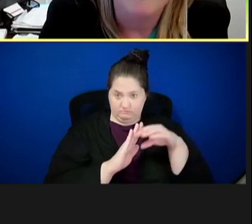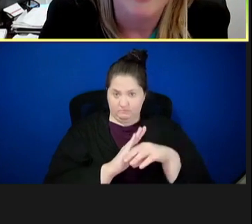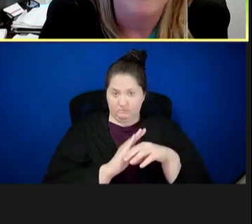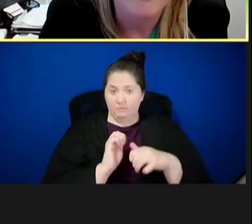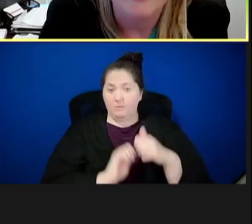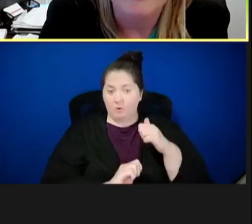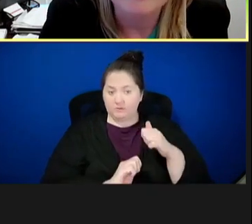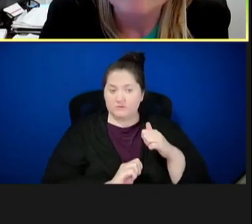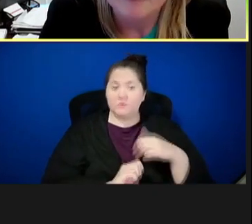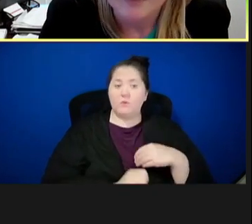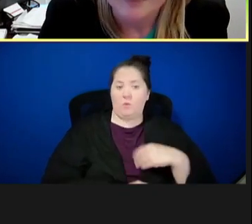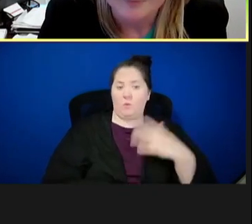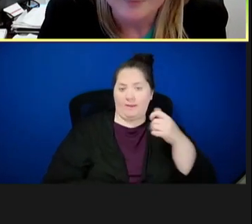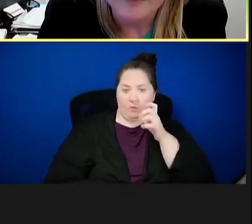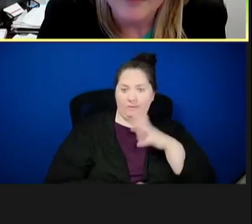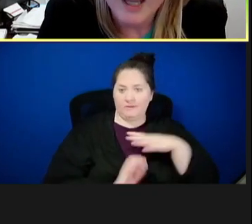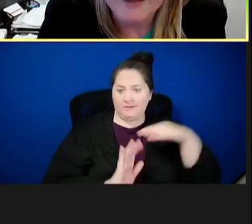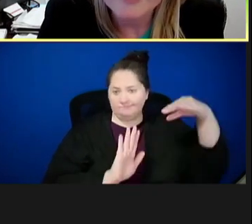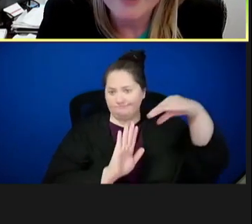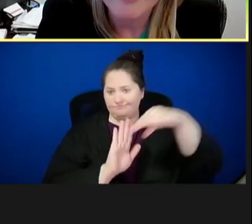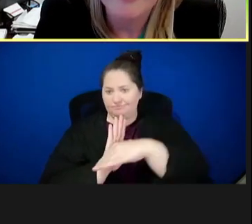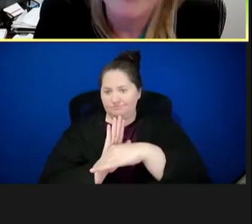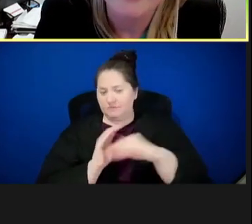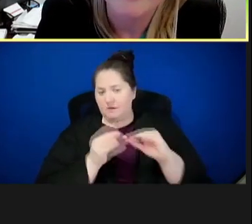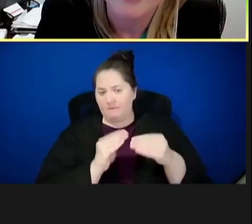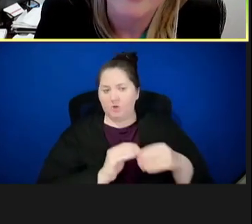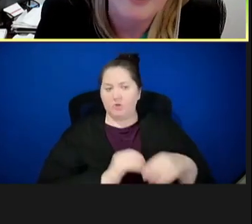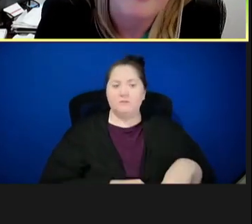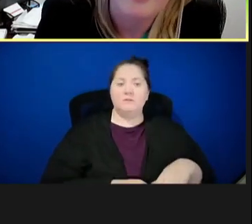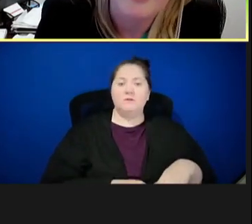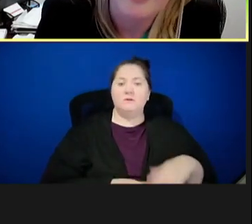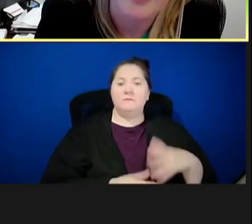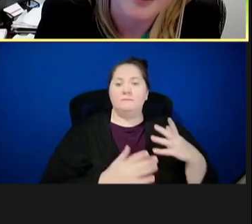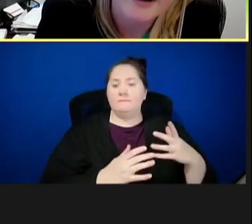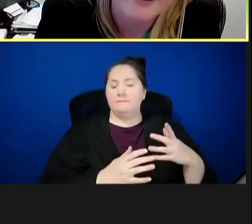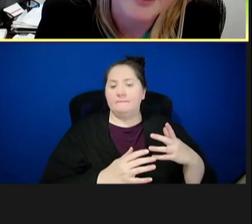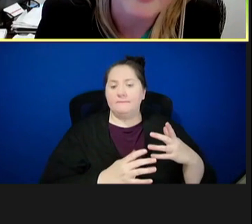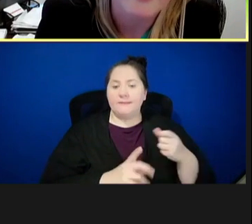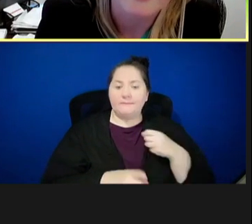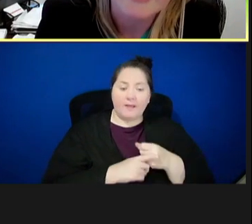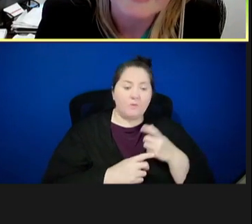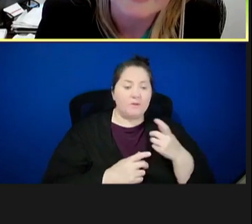among white women and this may be impacted by the behavioral and social drivers of COVID-19